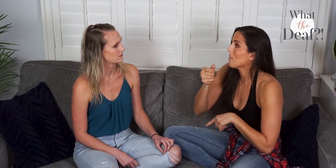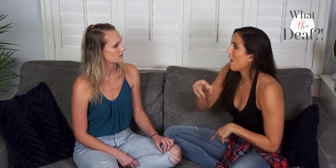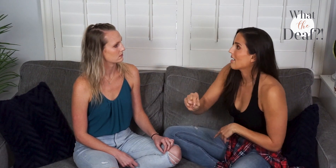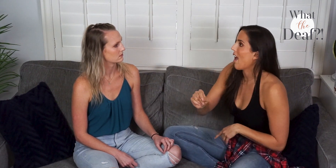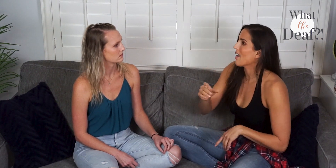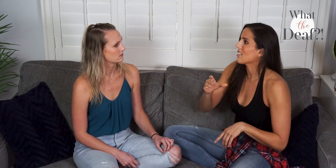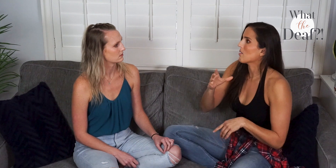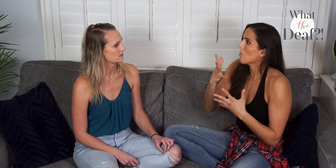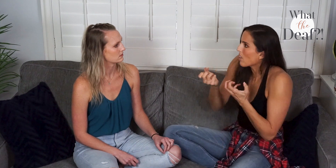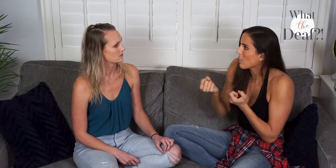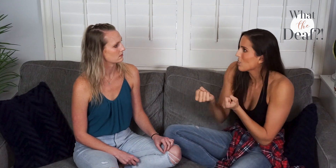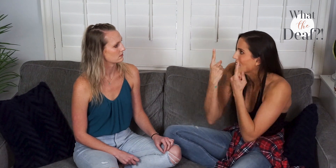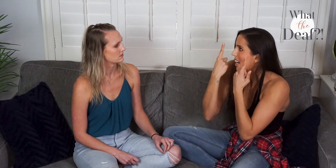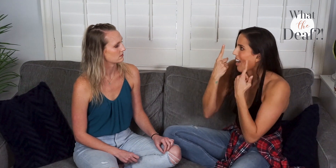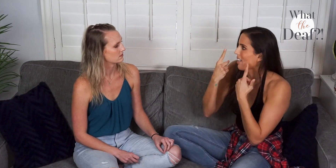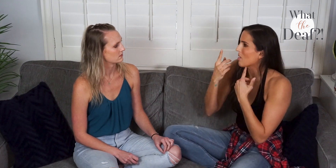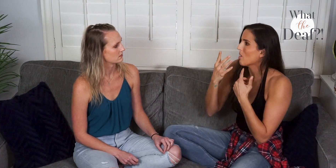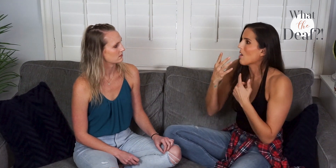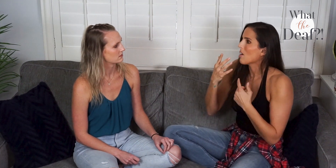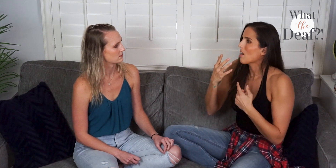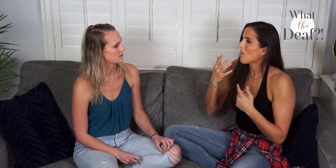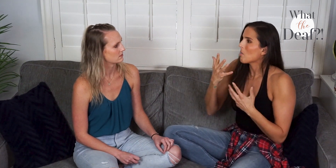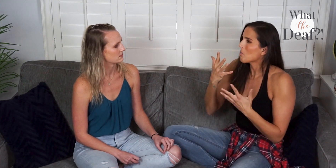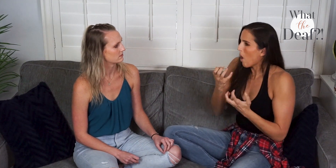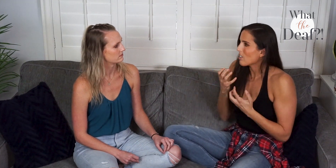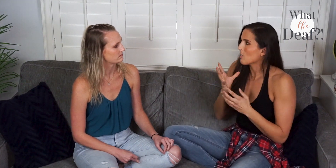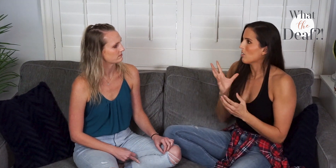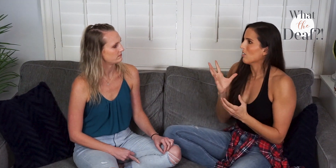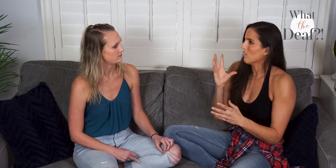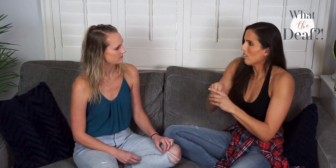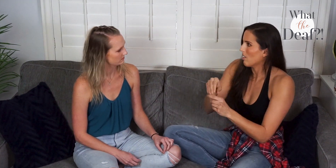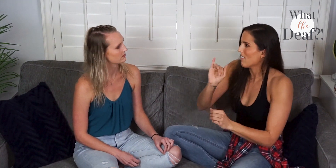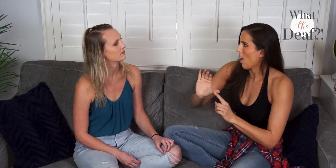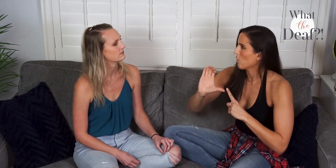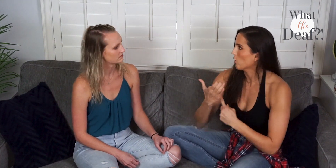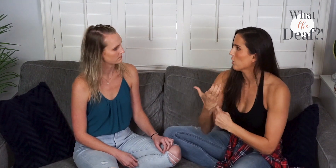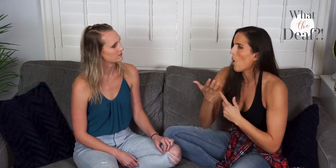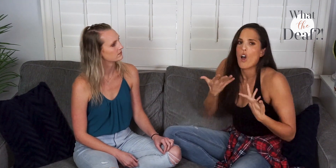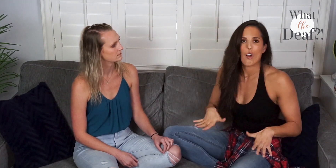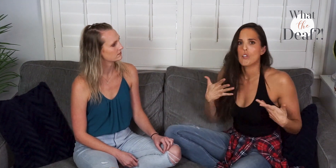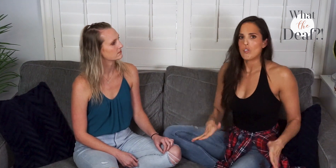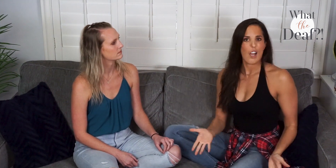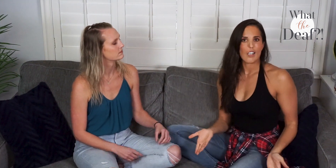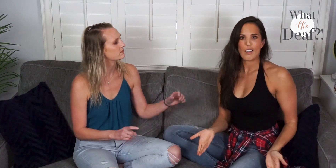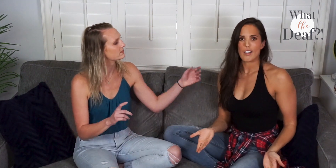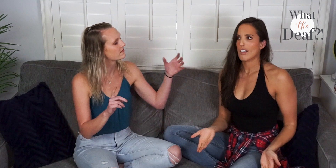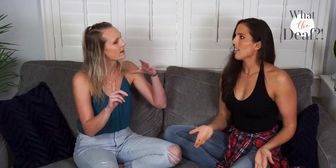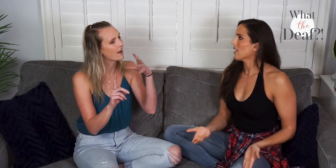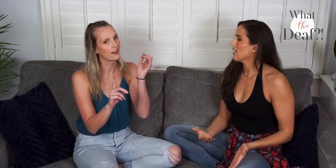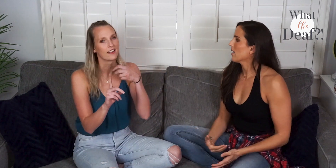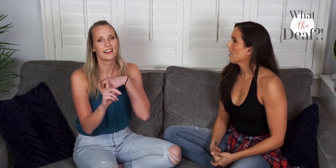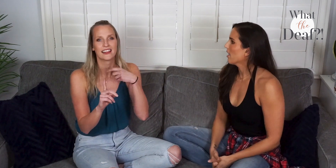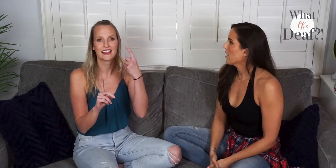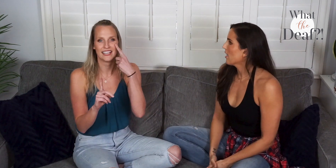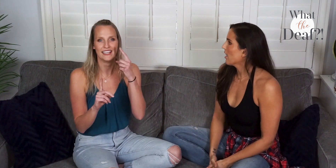And then he started listening to our podcasts and wanting to understand and wanted to immerse himself in that culture already.